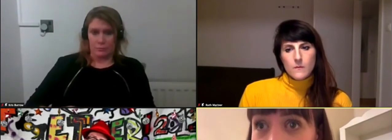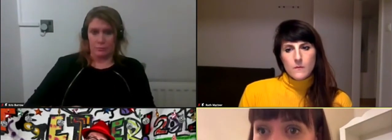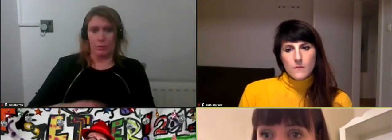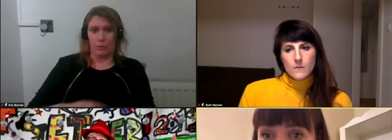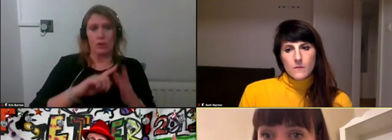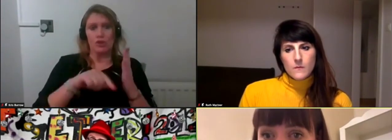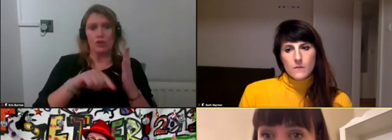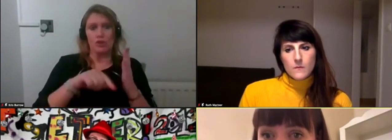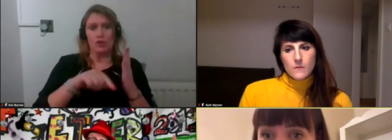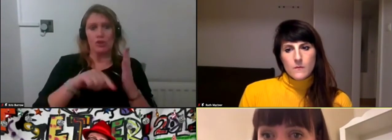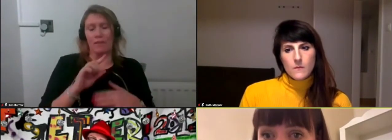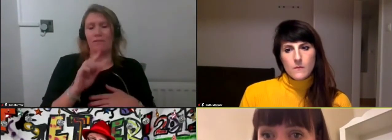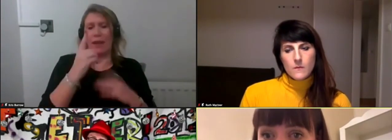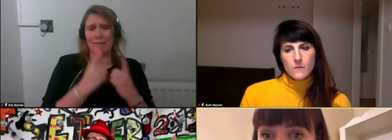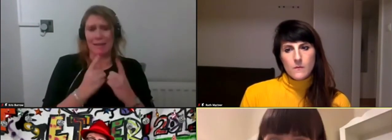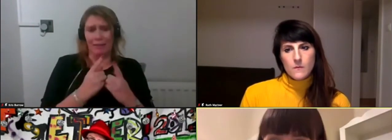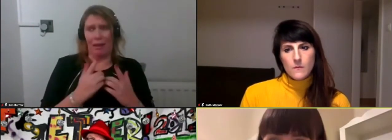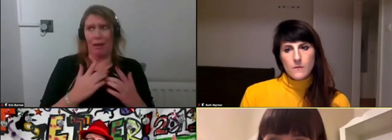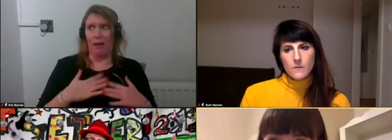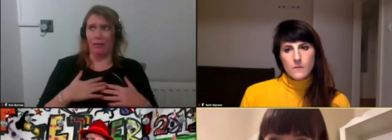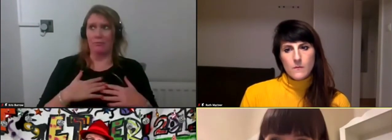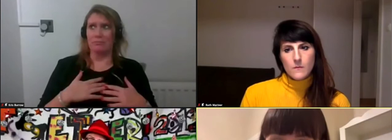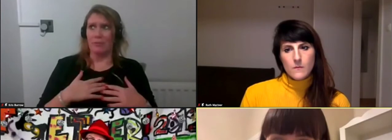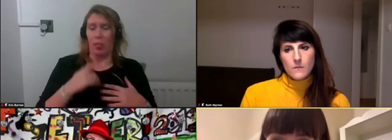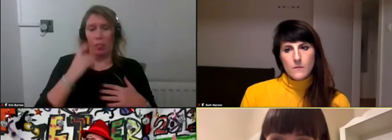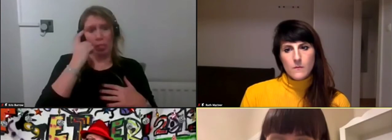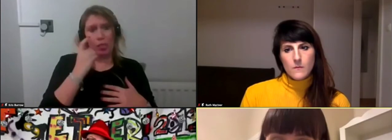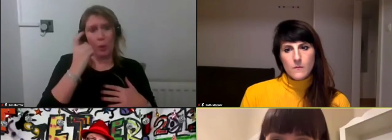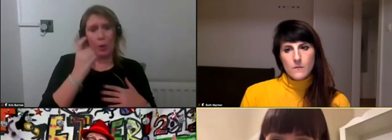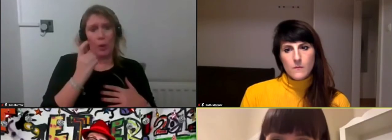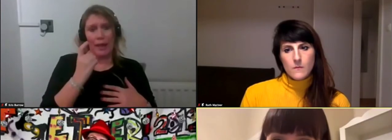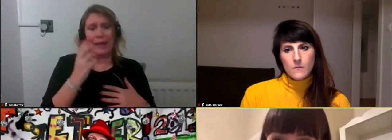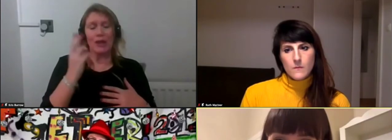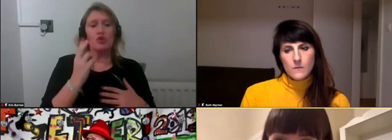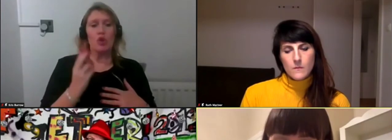is it's just something you can, you know in a drawing you can go anywhere without